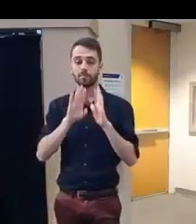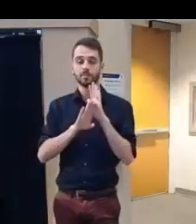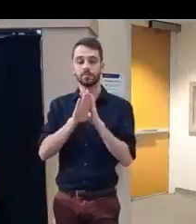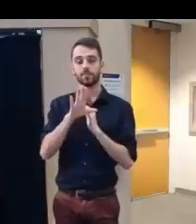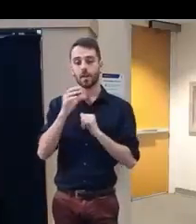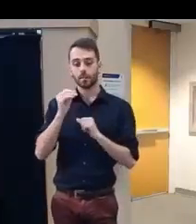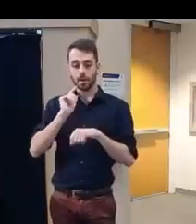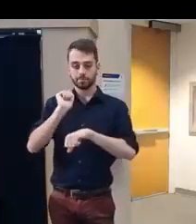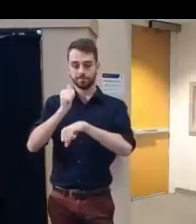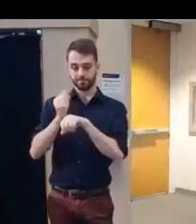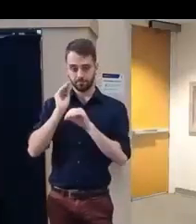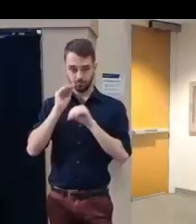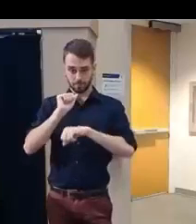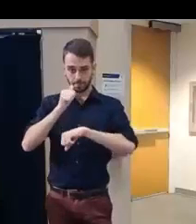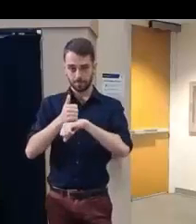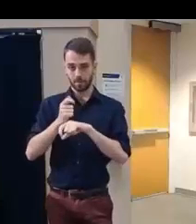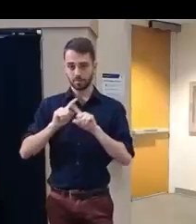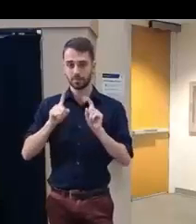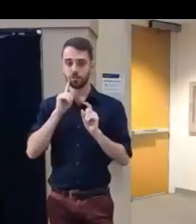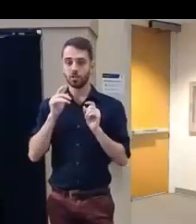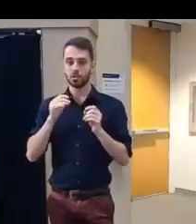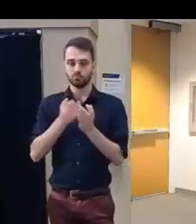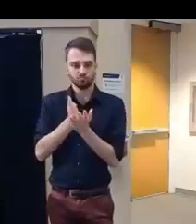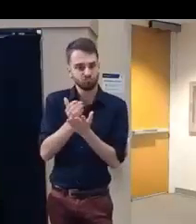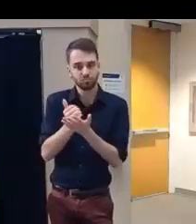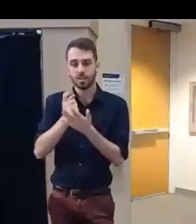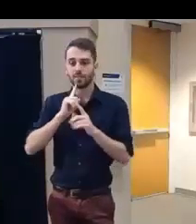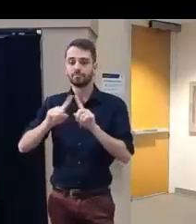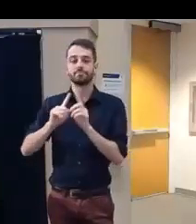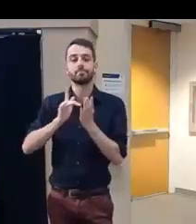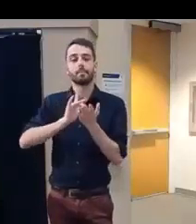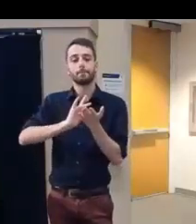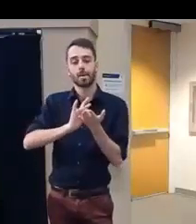address biopsychosocial domains including utilization and input and recommendations